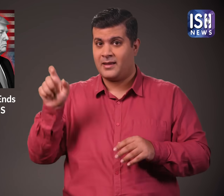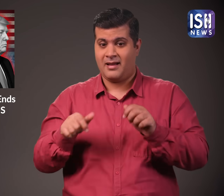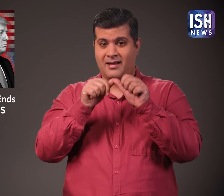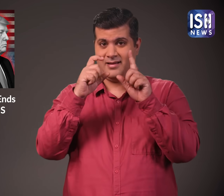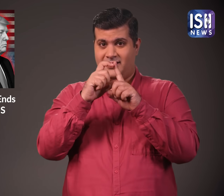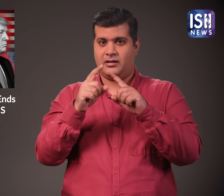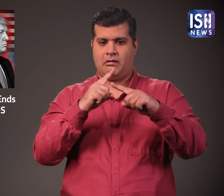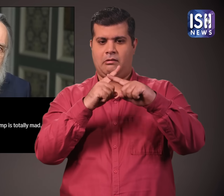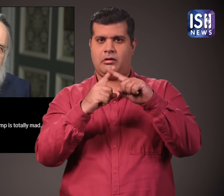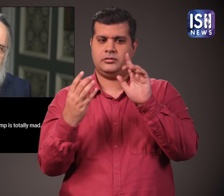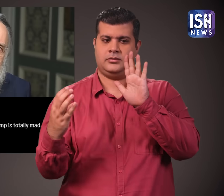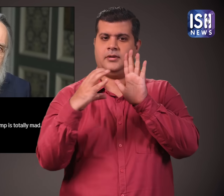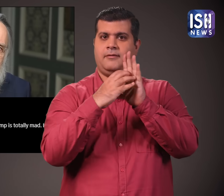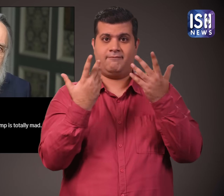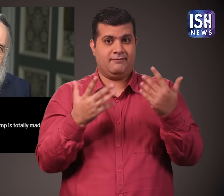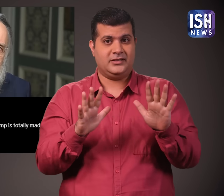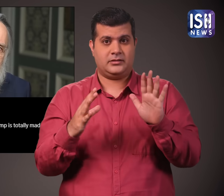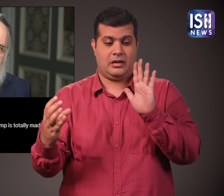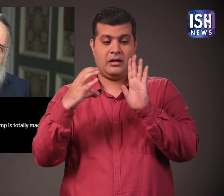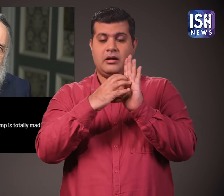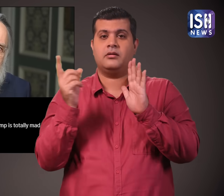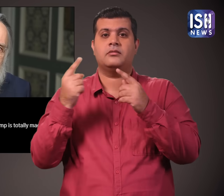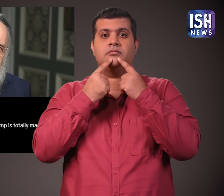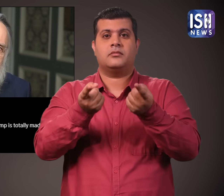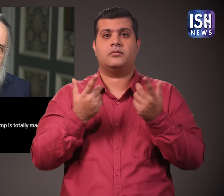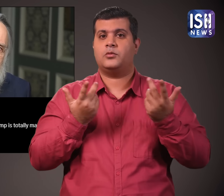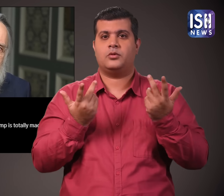Aleksandr Dugin shared a post on X saying,